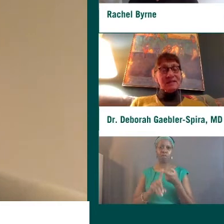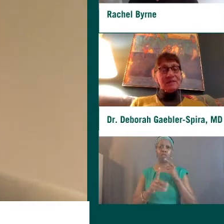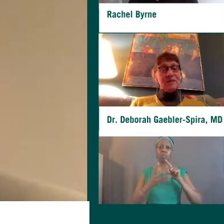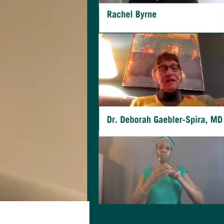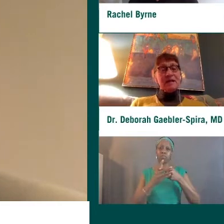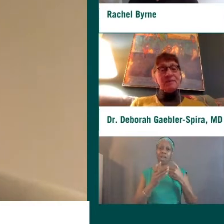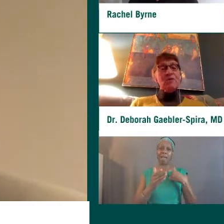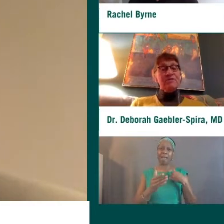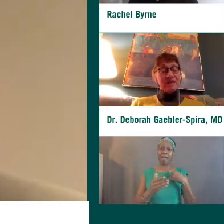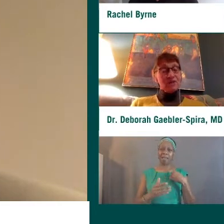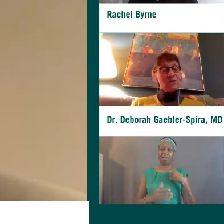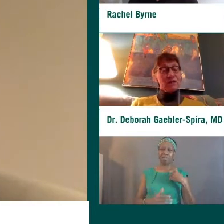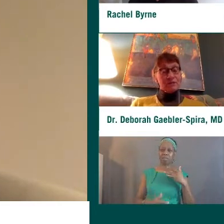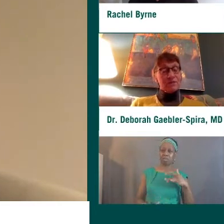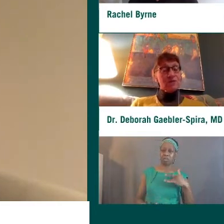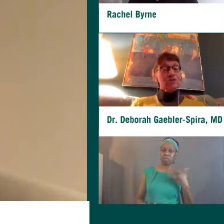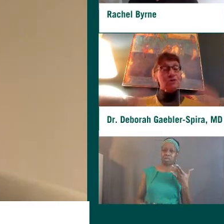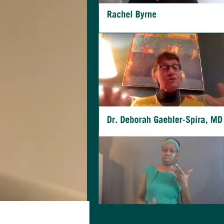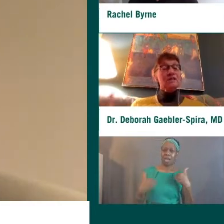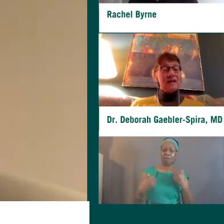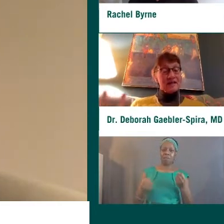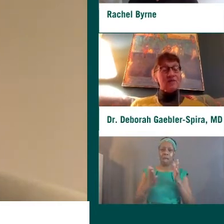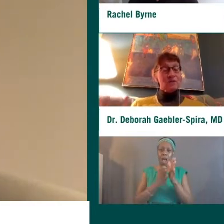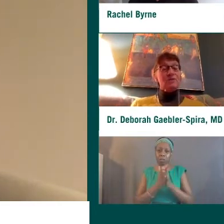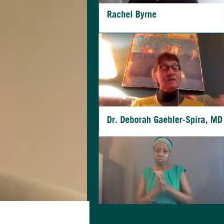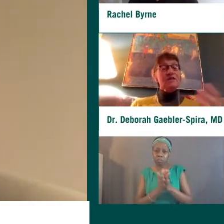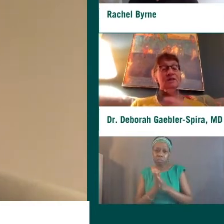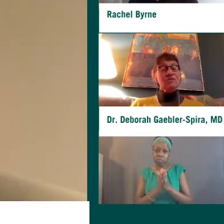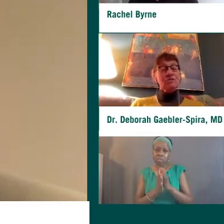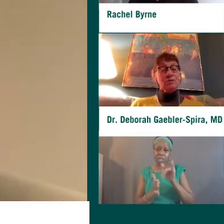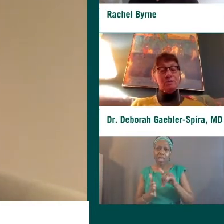a lot of motivation that was internalized within the group.